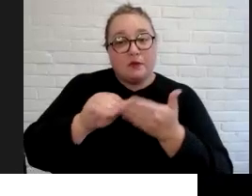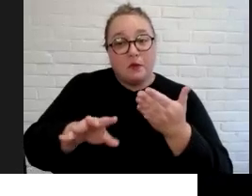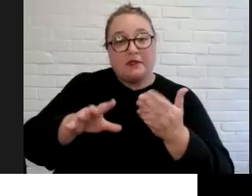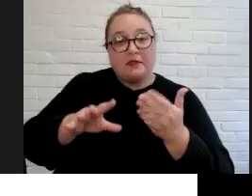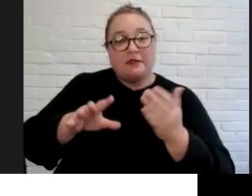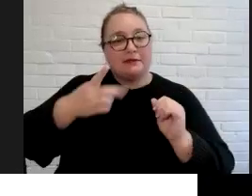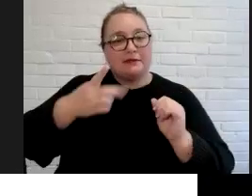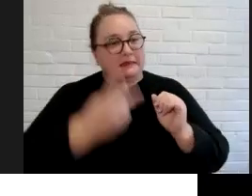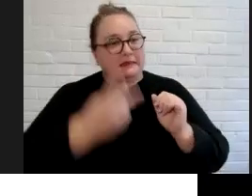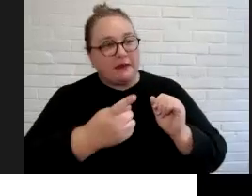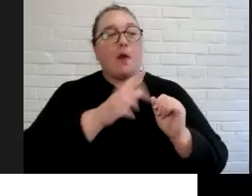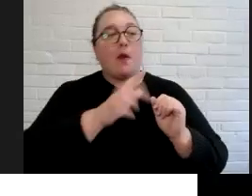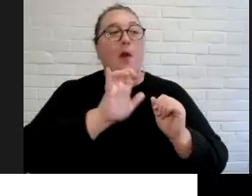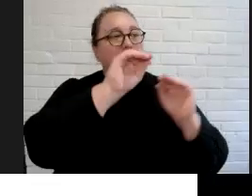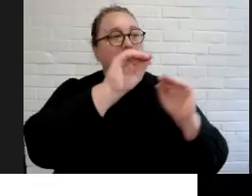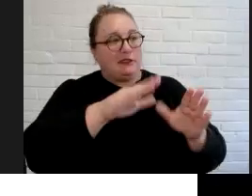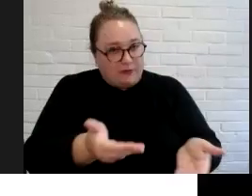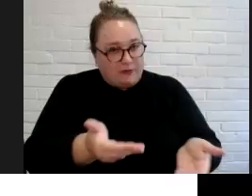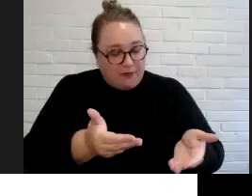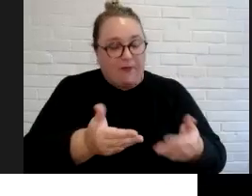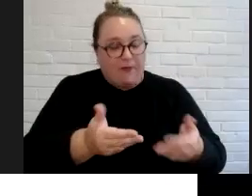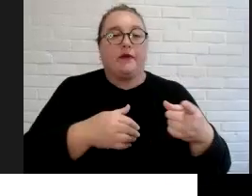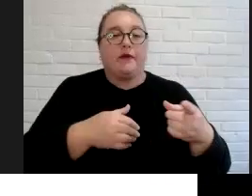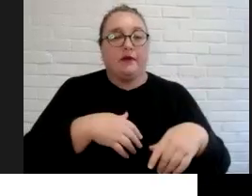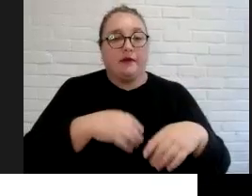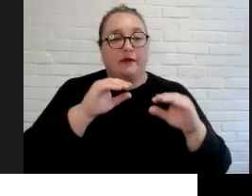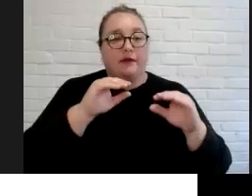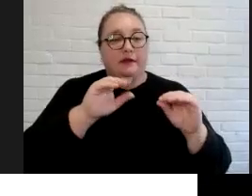They understand that their teacher is in the discussion,